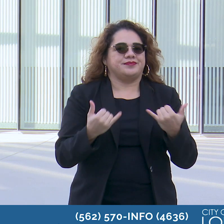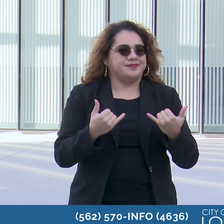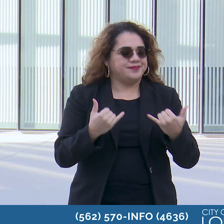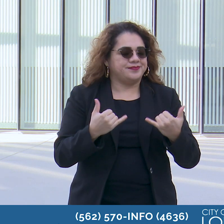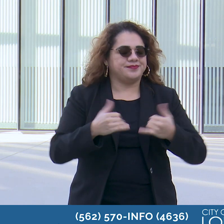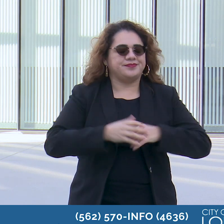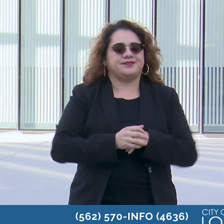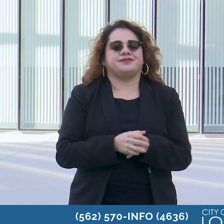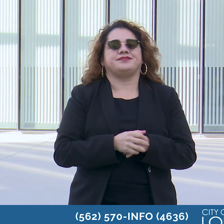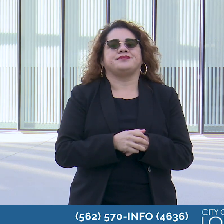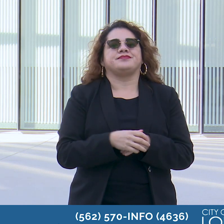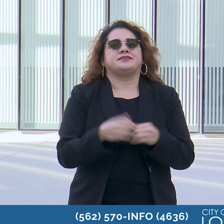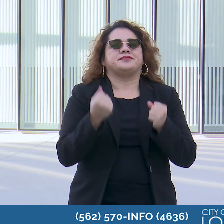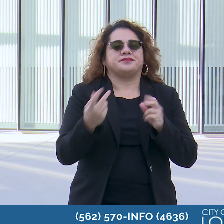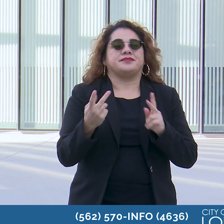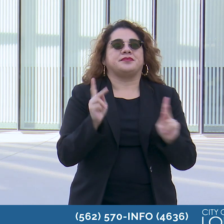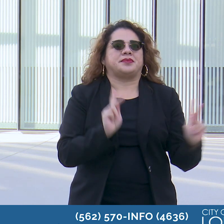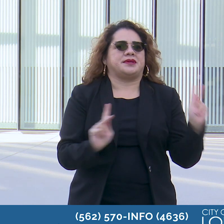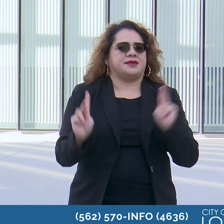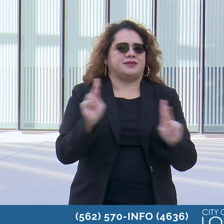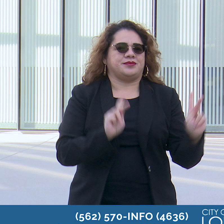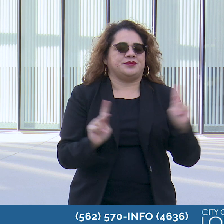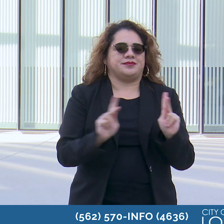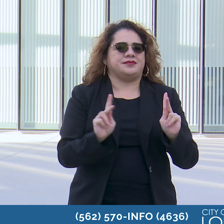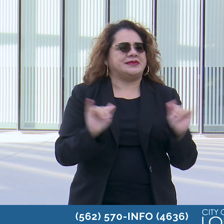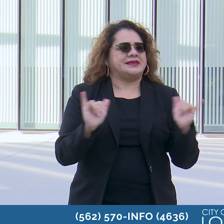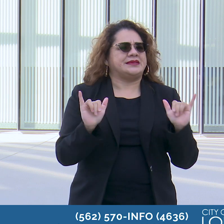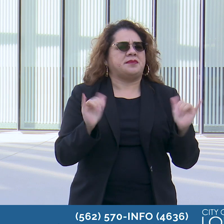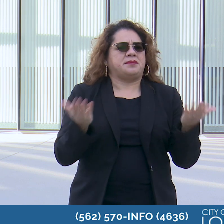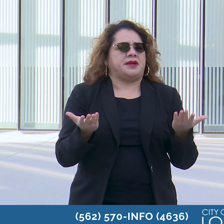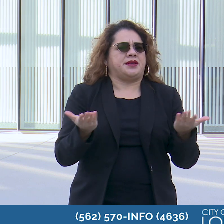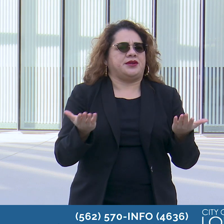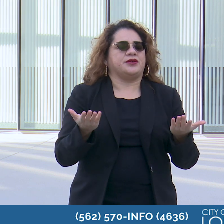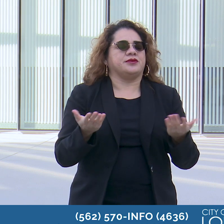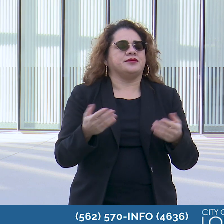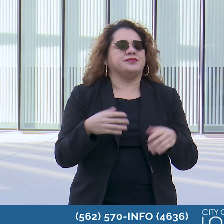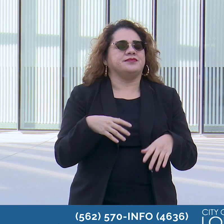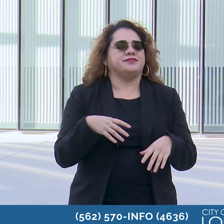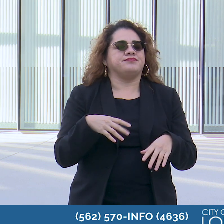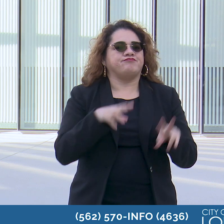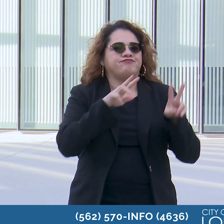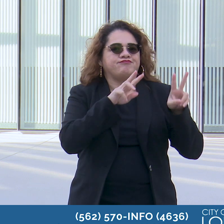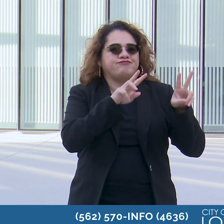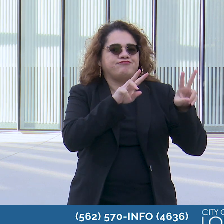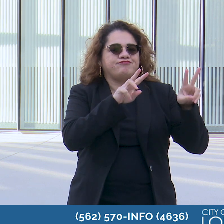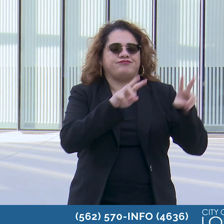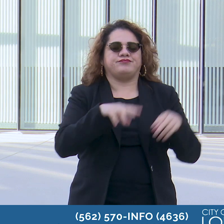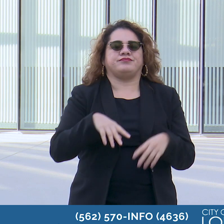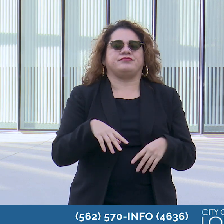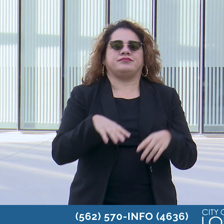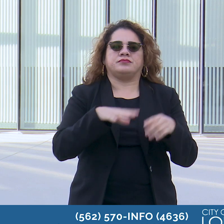now, as we are, are very concerned with where things are at with COVID-19 as it relates